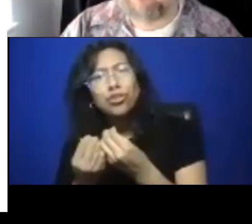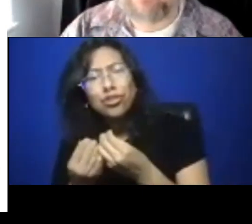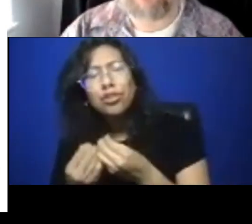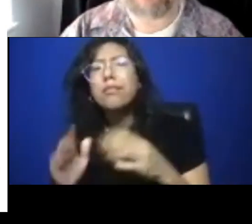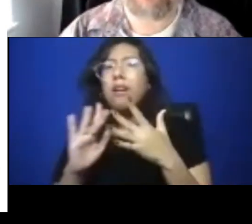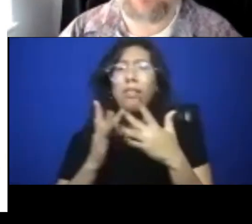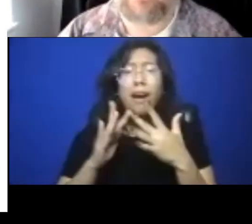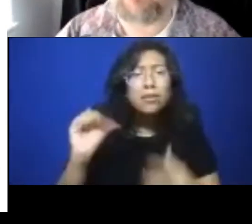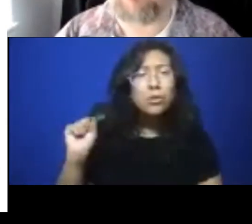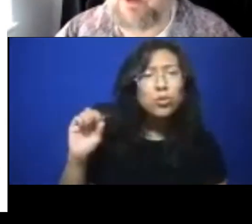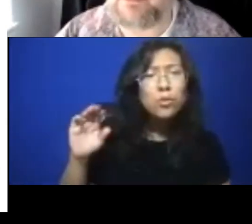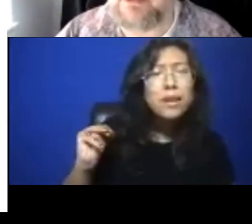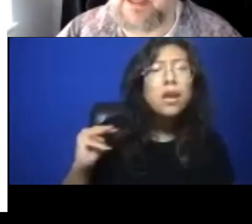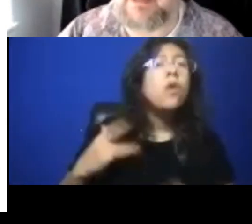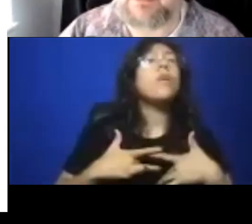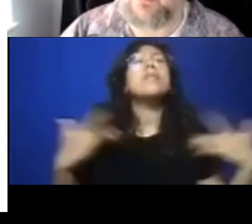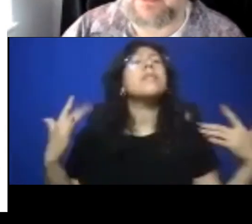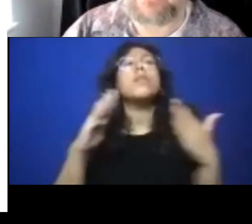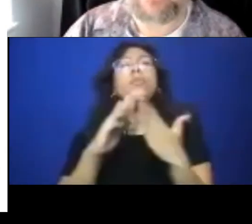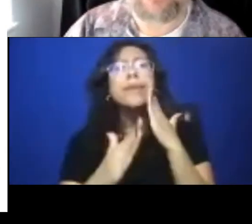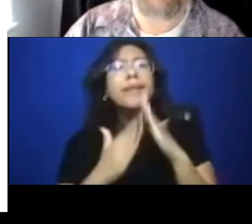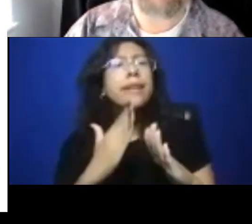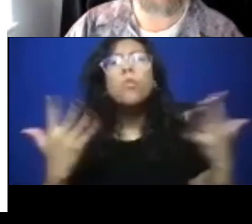Find out what's going on and what's changed and what's new.